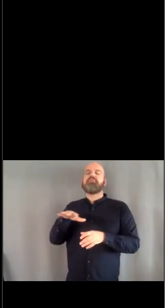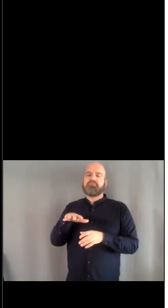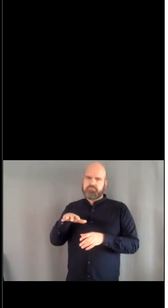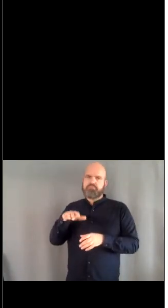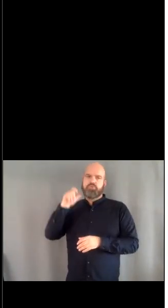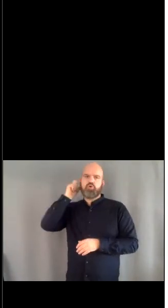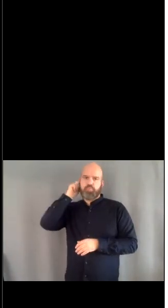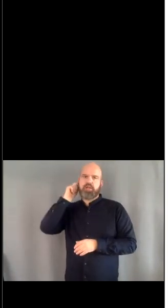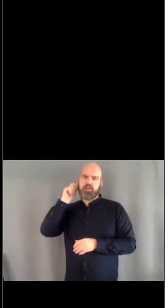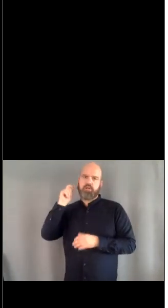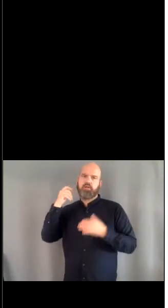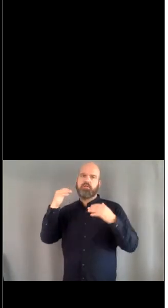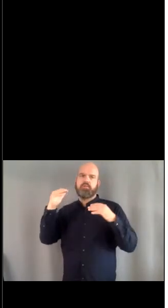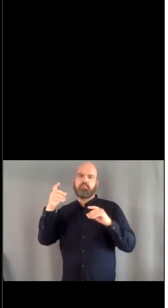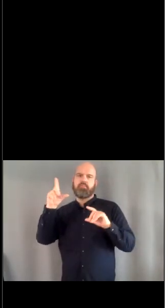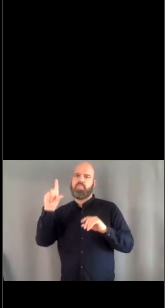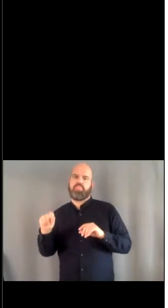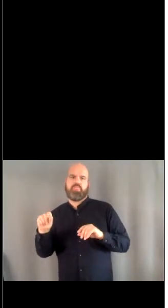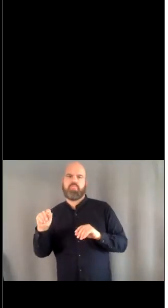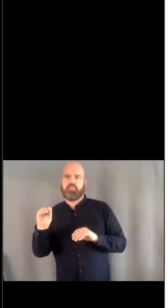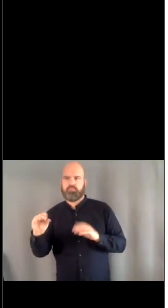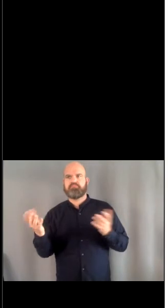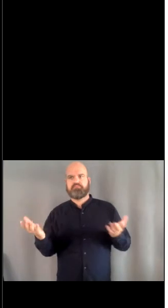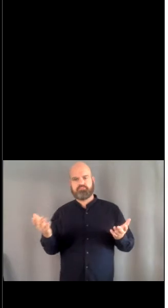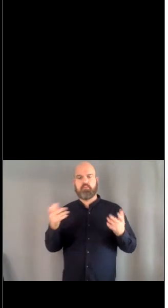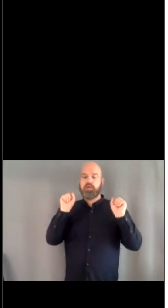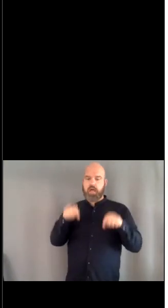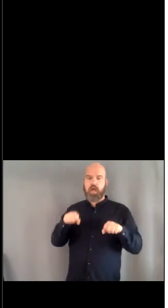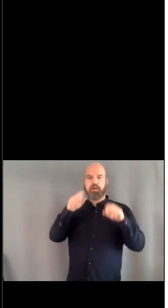if you look at specific diseases and if these diseases are look up